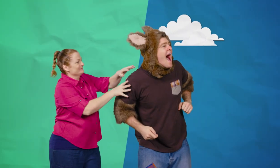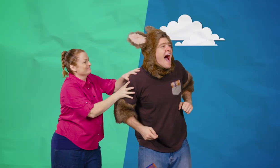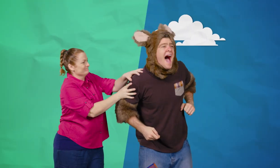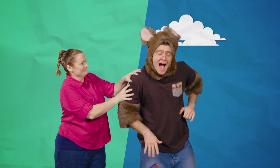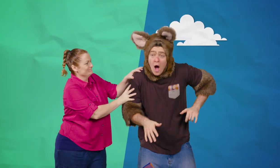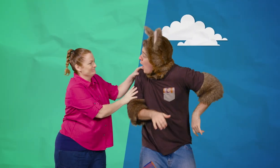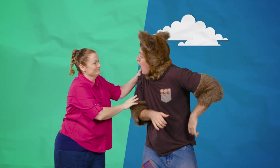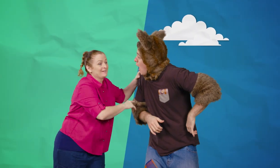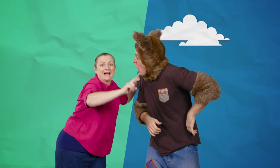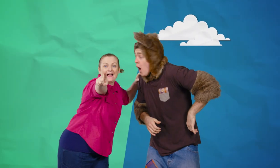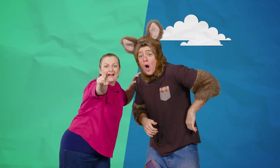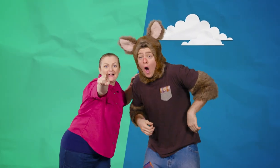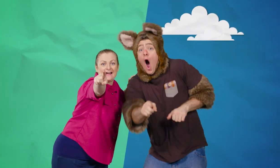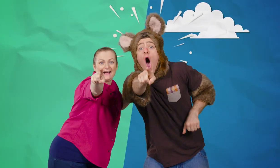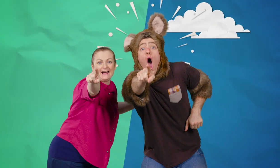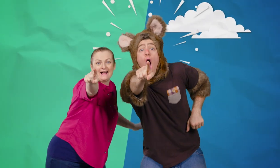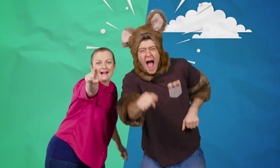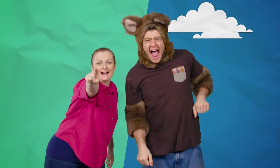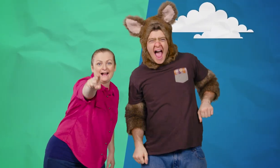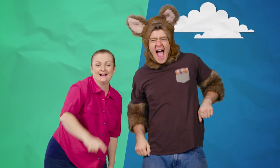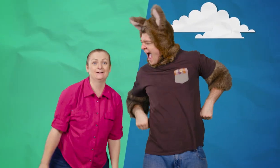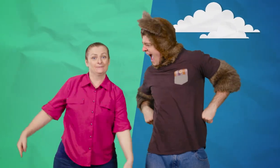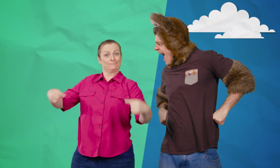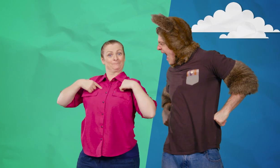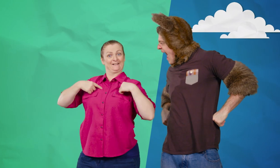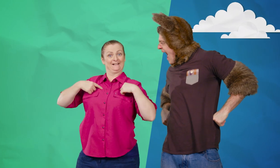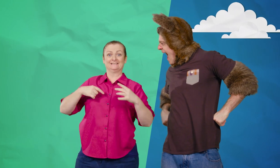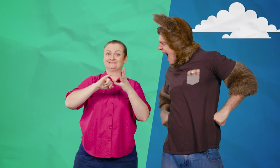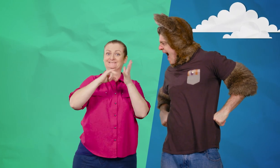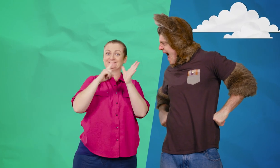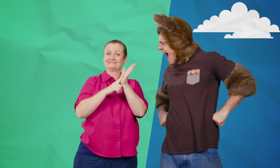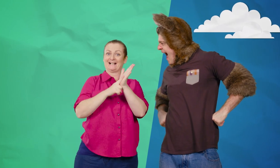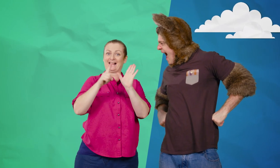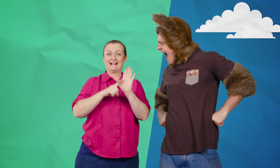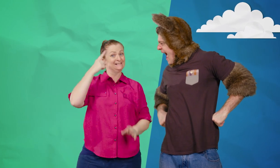Ha-ha-ha! Huh? Look! Oh! I'm Sally.